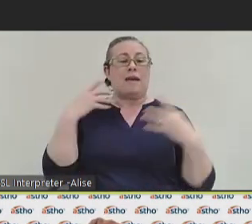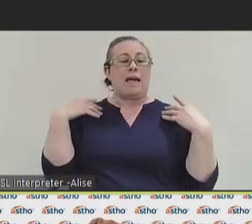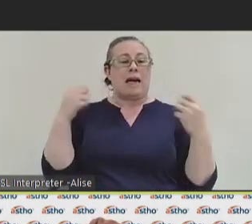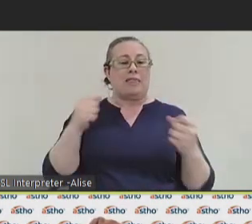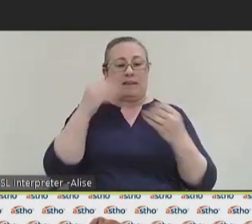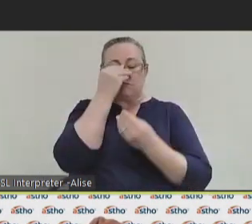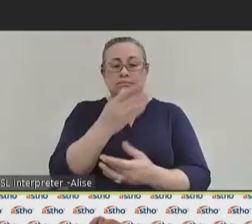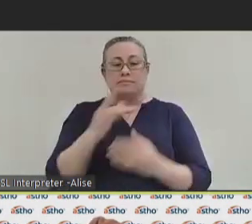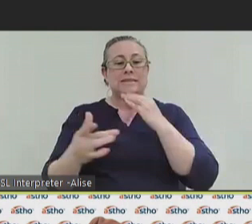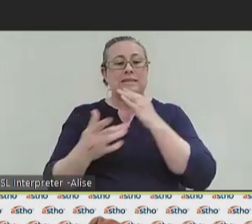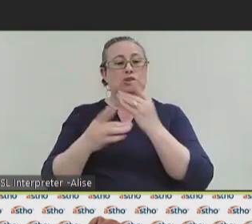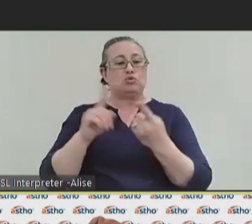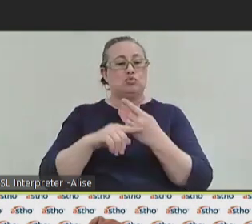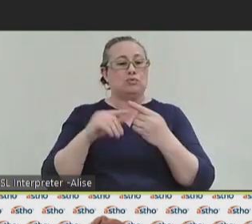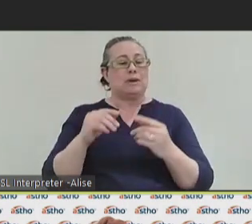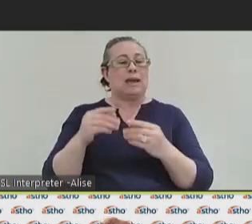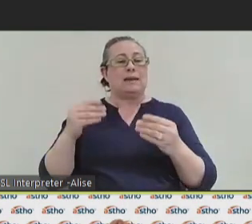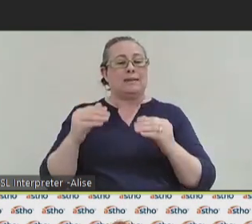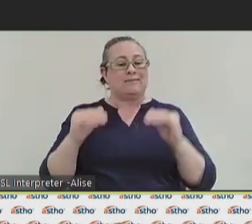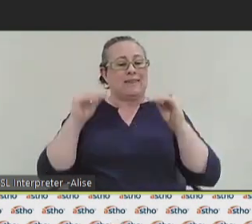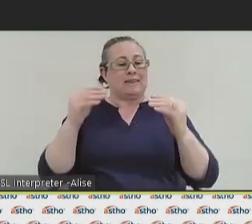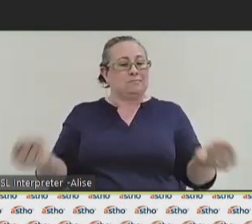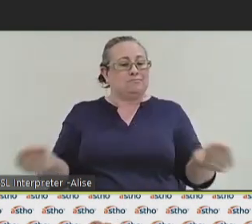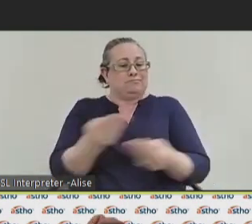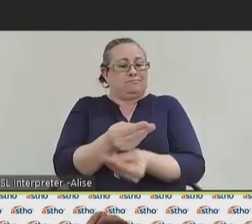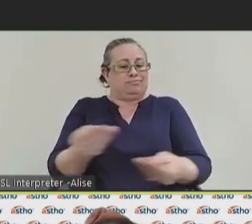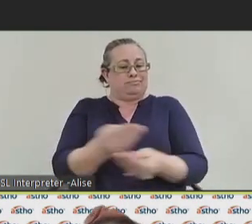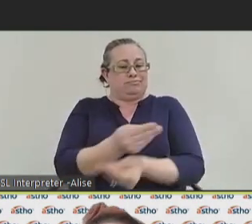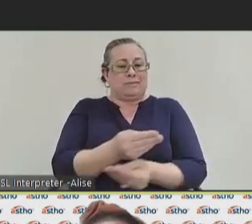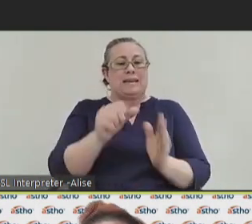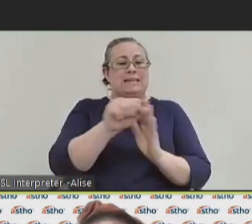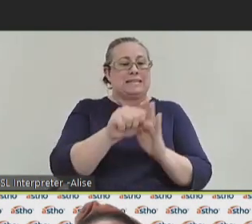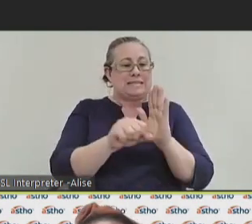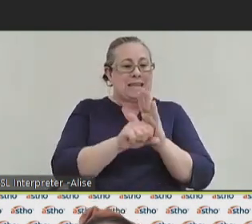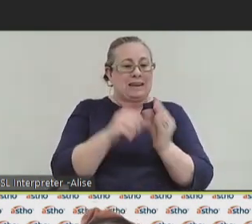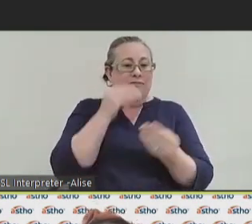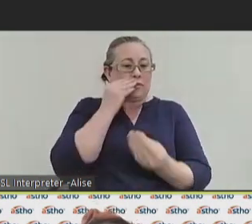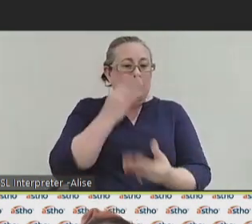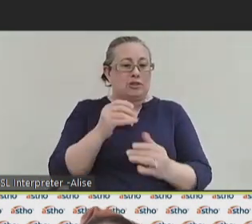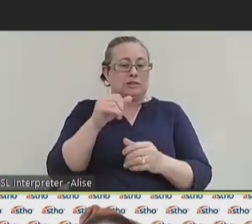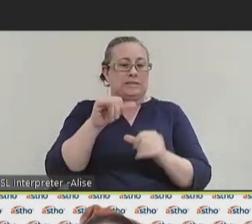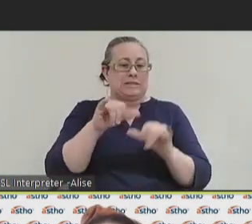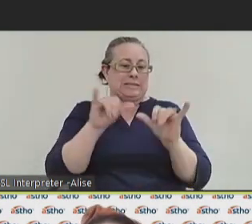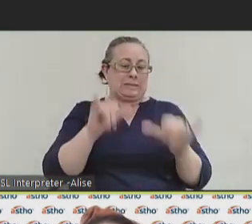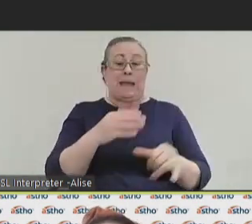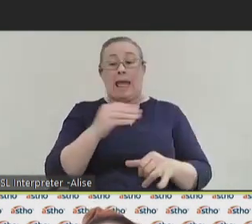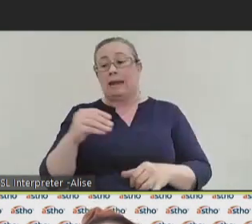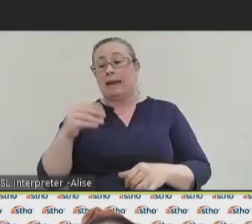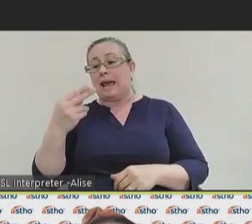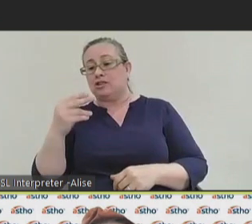advance data sharing between state immunization information systems, and also HIEs. As part